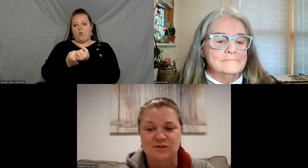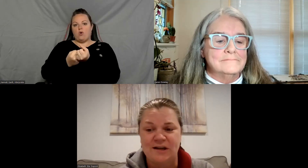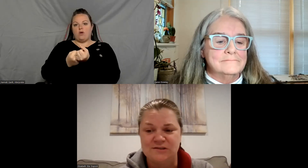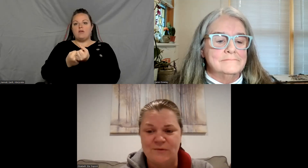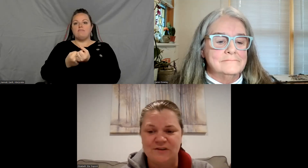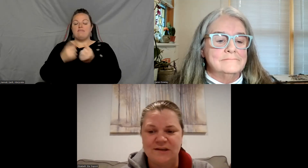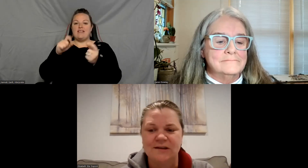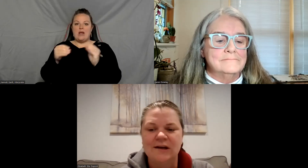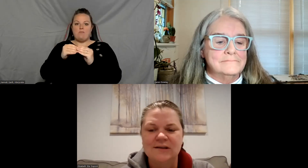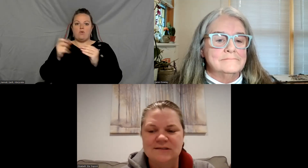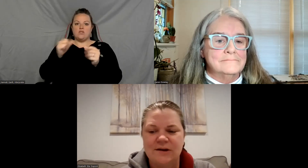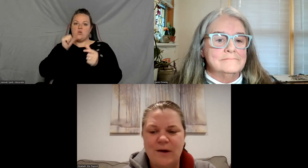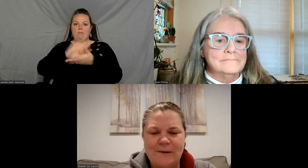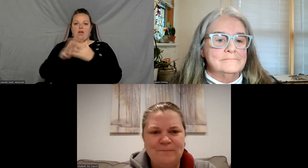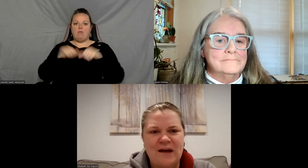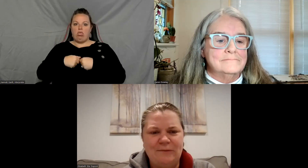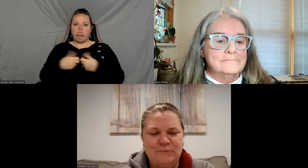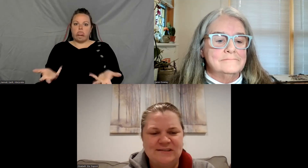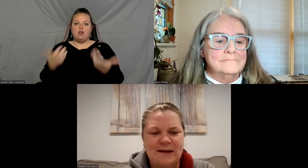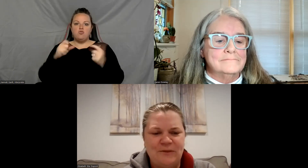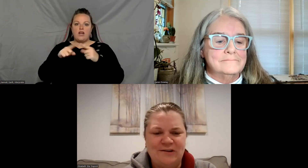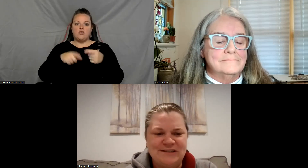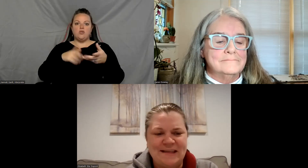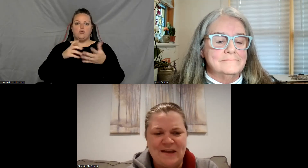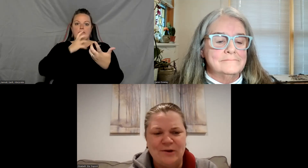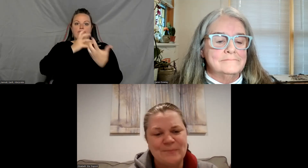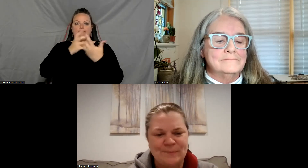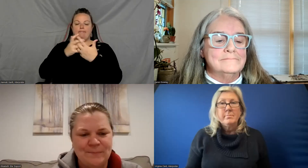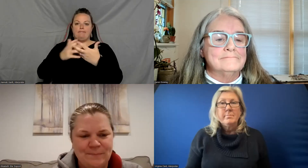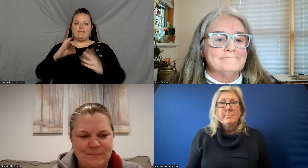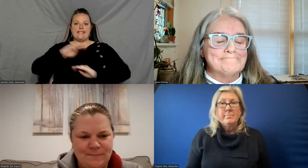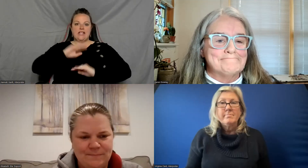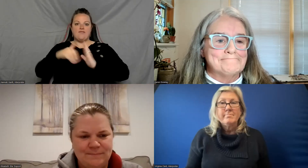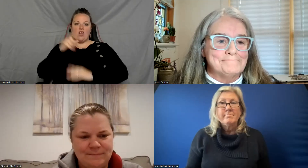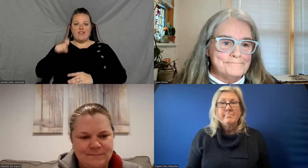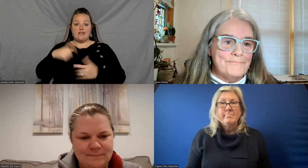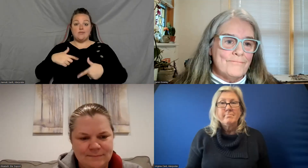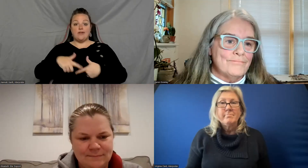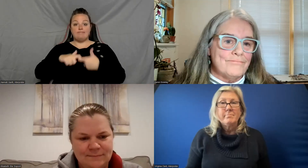out trying to do everything. I'll stop there and just say thank you.